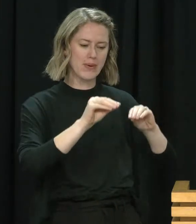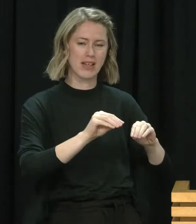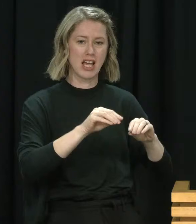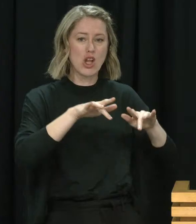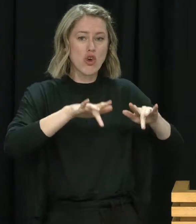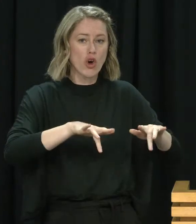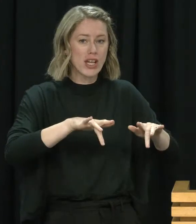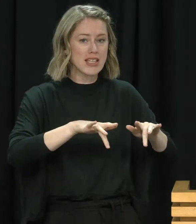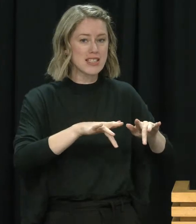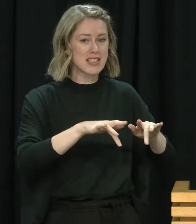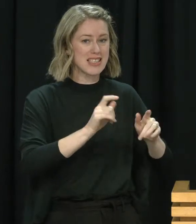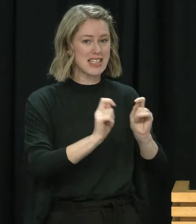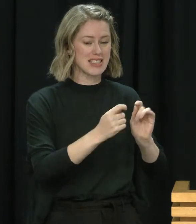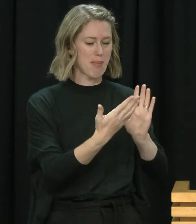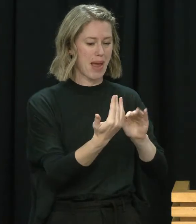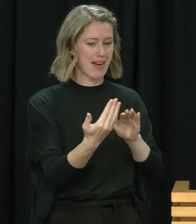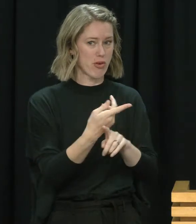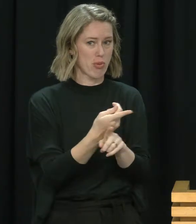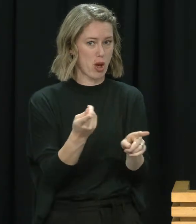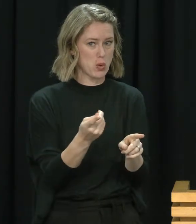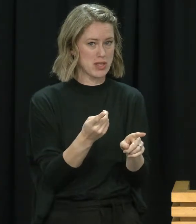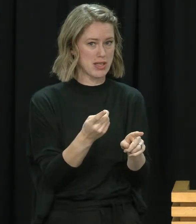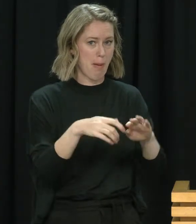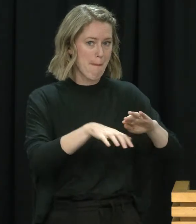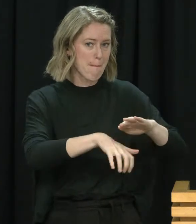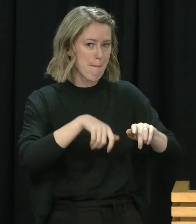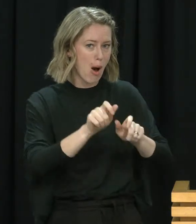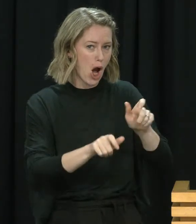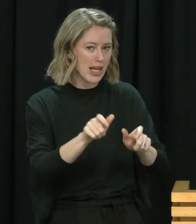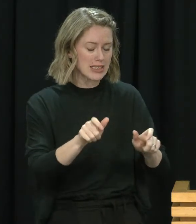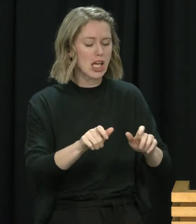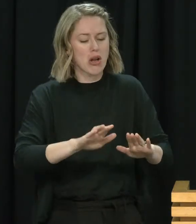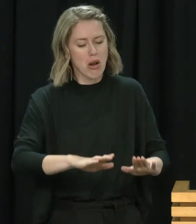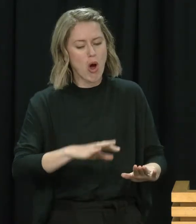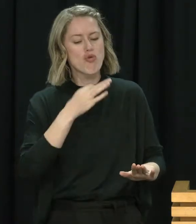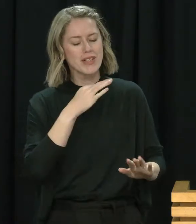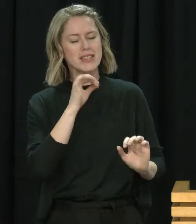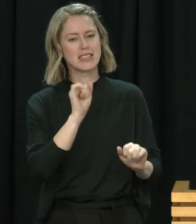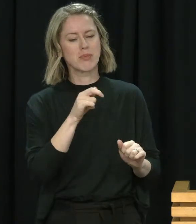the miners from the Northern Territory have travelled to those locations. Not all of